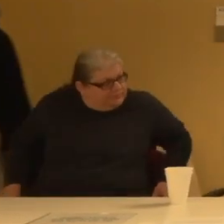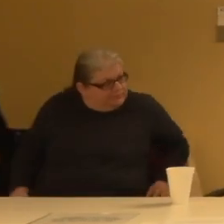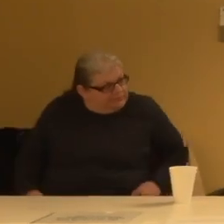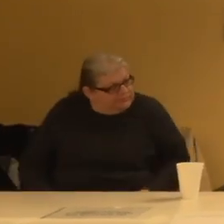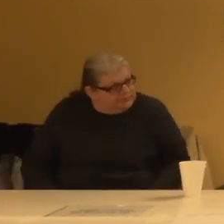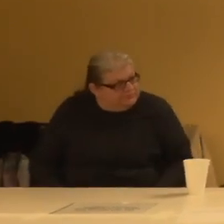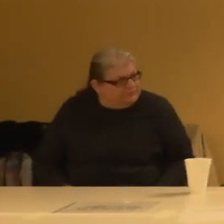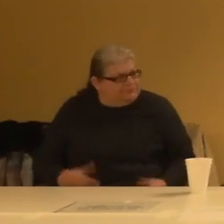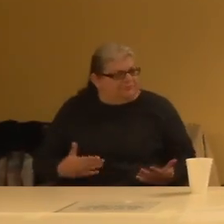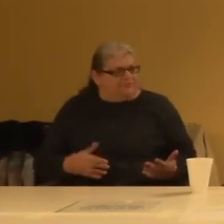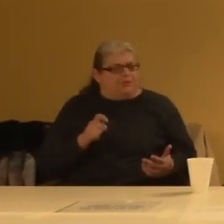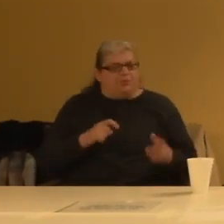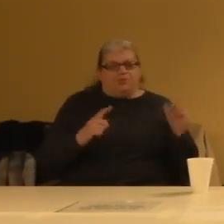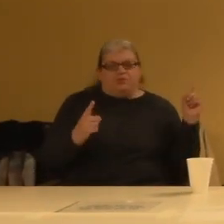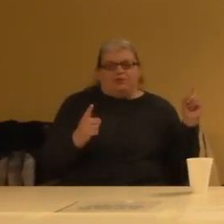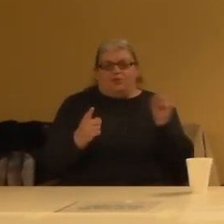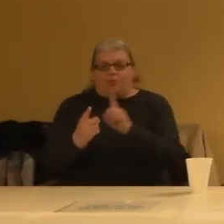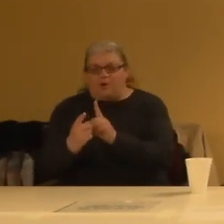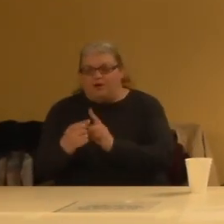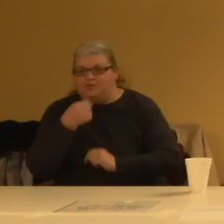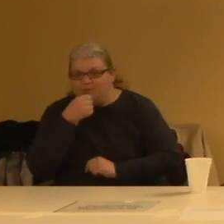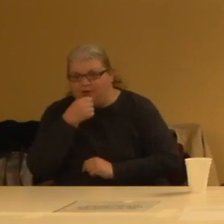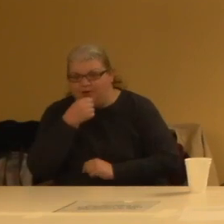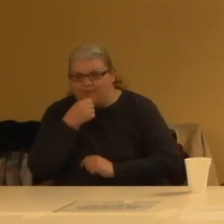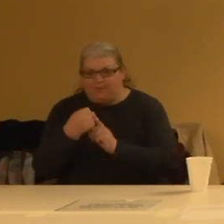Let me try to, sorry. Oh my god. Maybe we should walk to the mic.